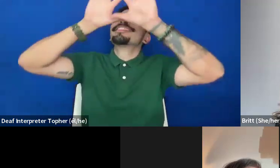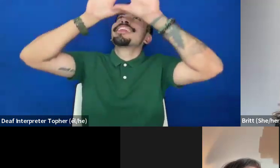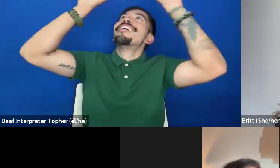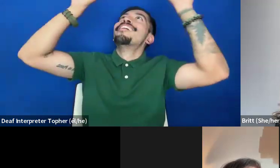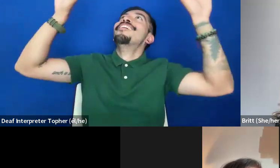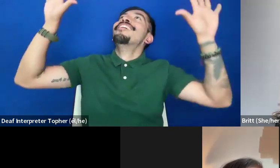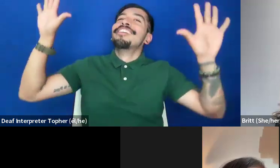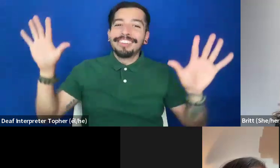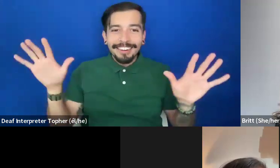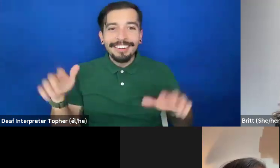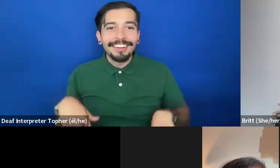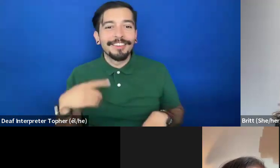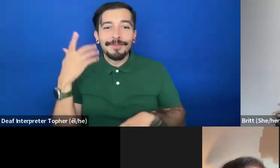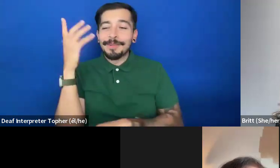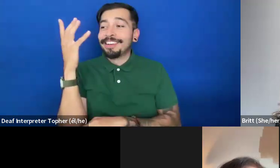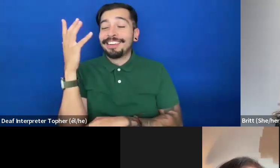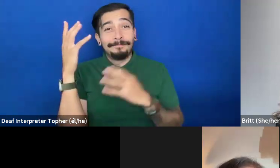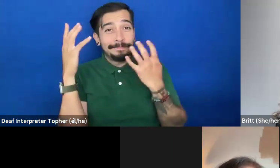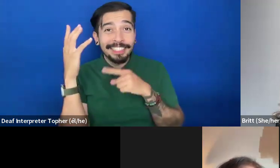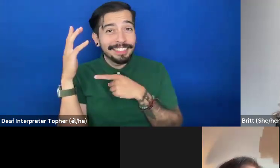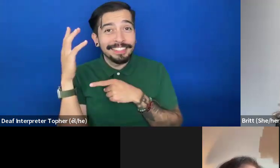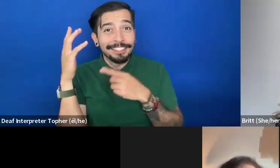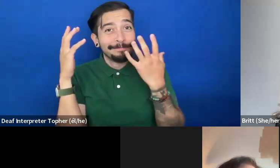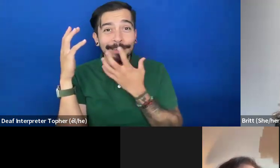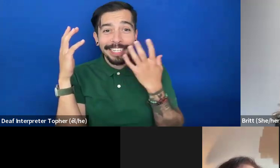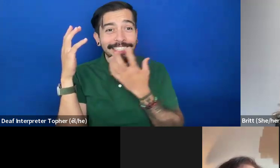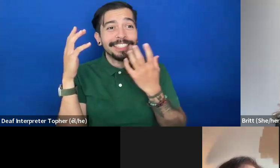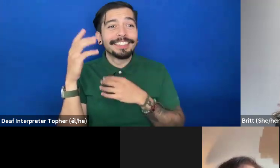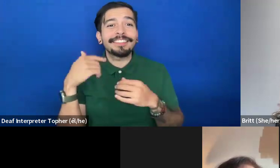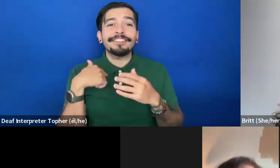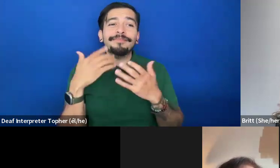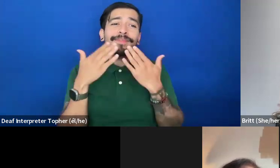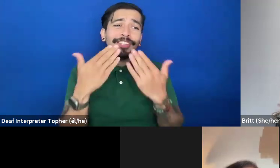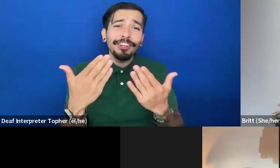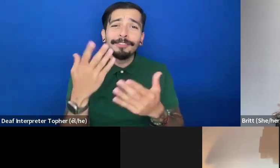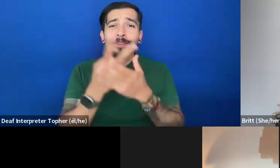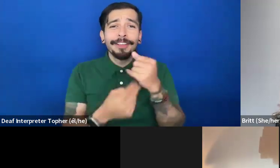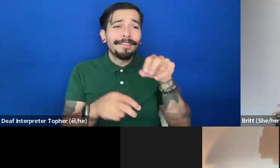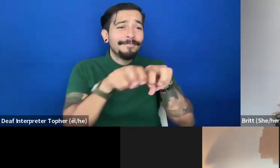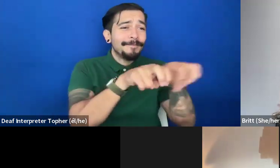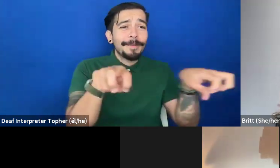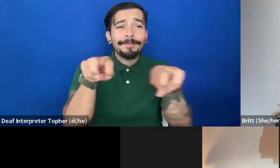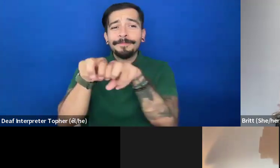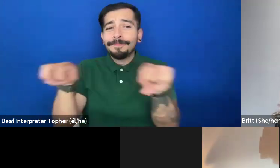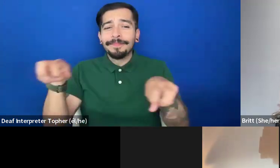And I wanna thank both, um, both of my fellow panelists for like covering that, the previous question because honestly, you left me speechless.